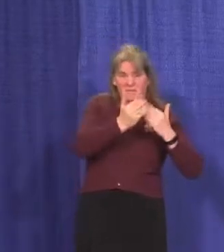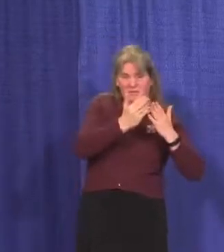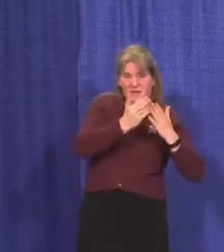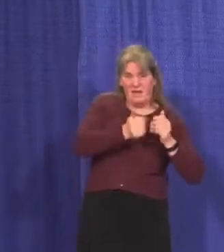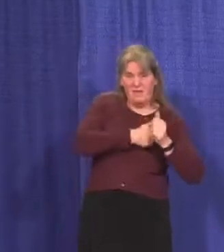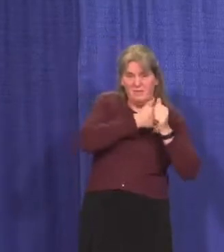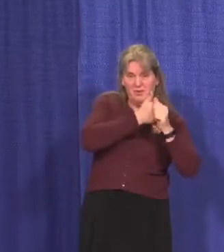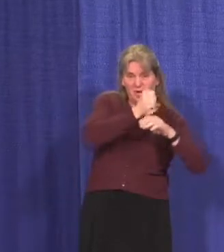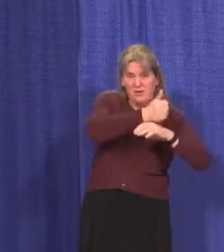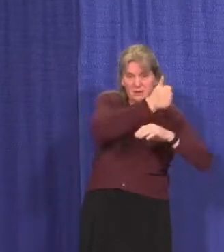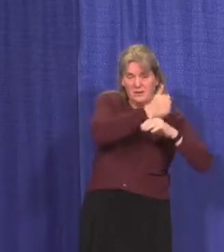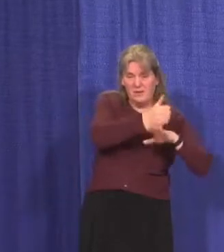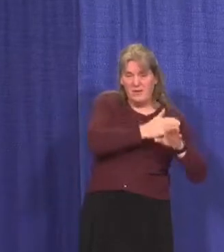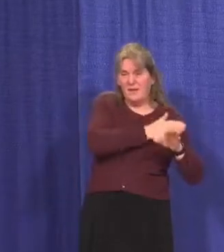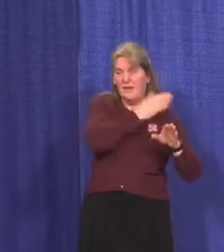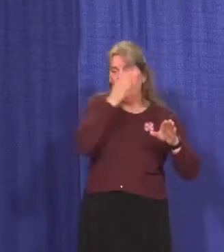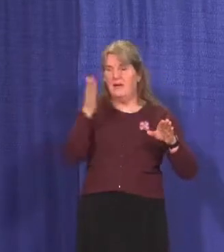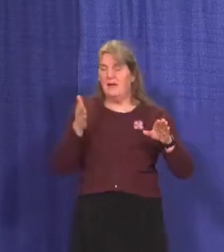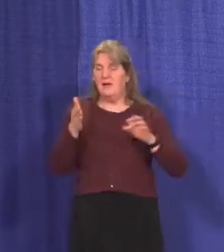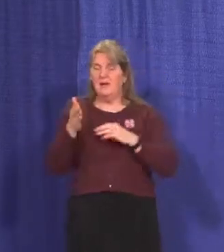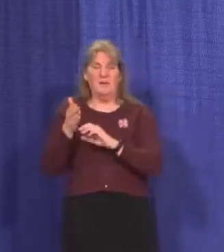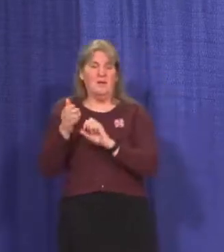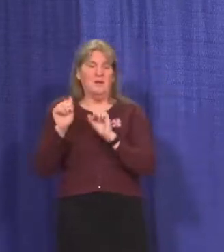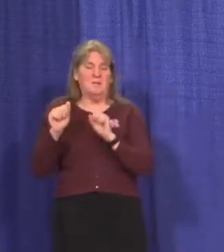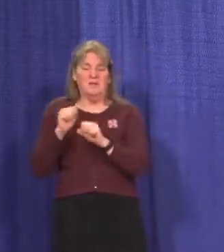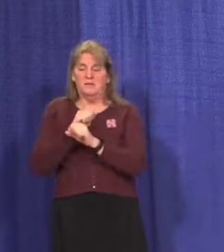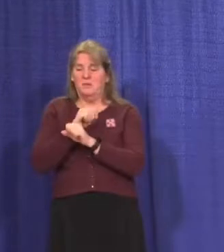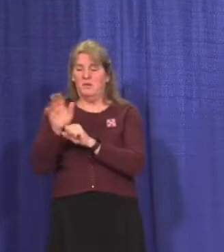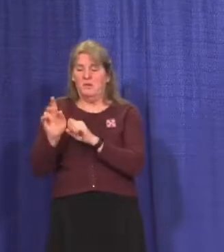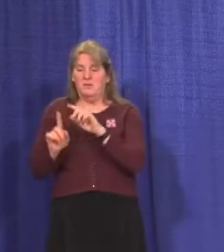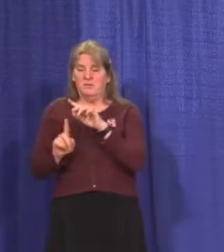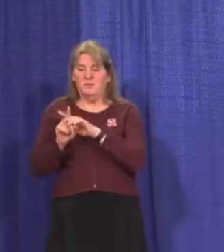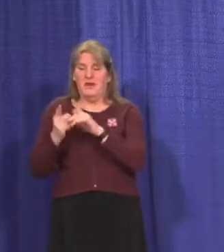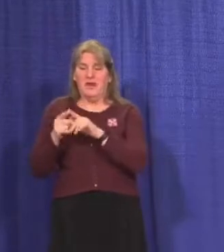And the ability to be human and